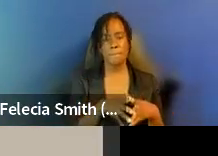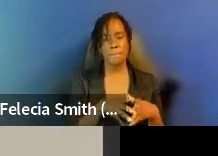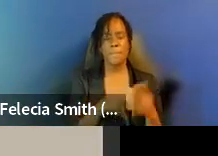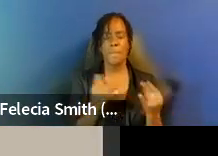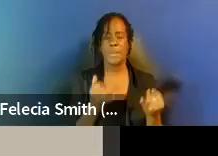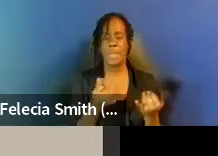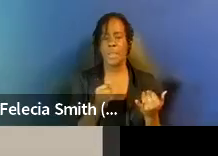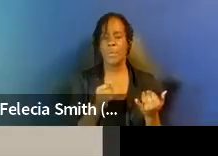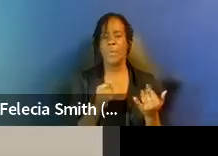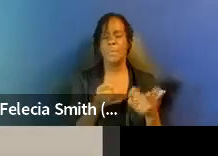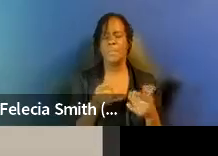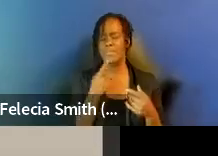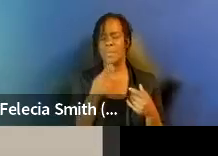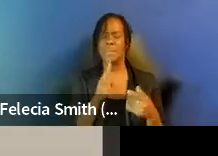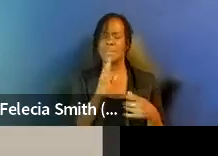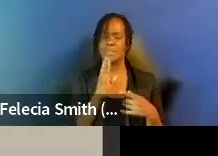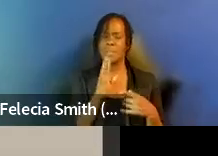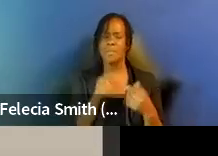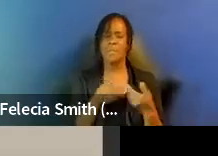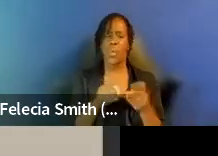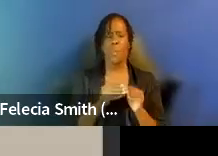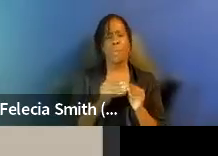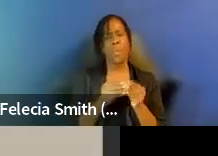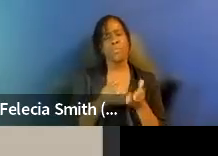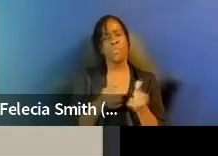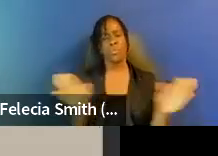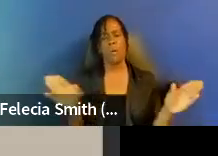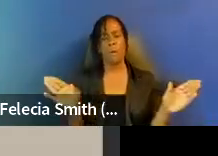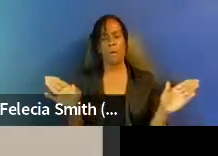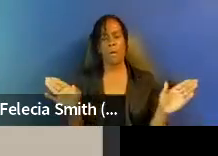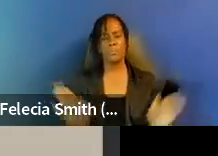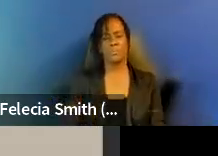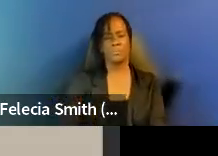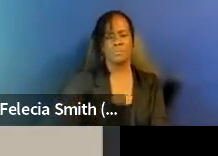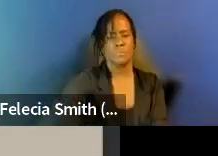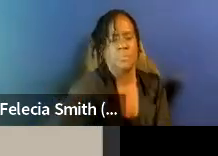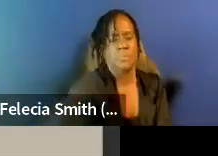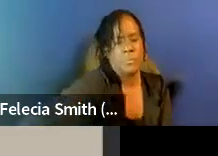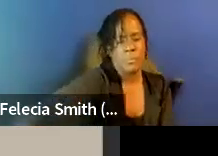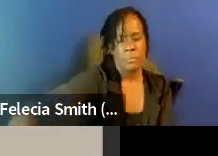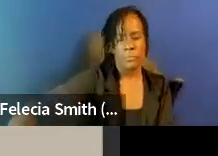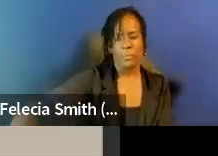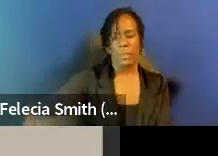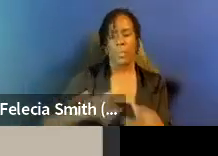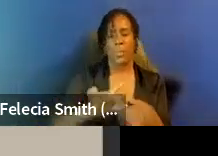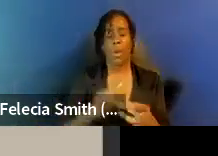able to answer. She's a great resource to connect you to other resources that are a part of the